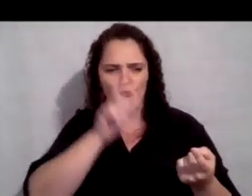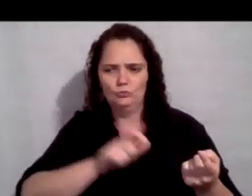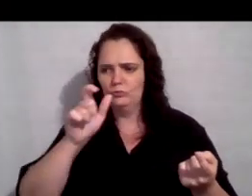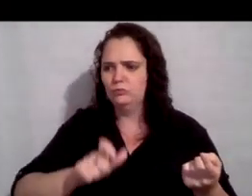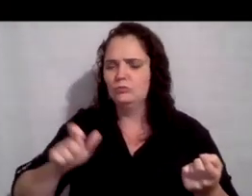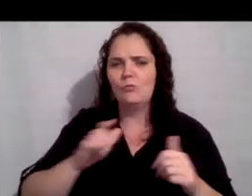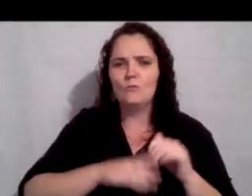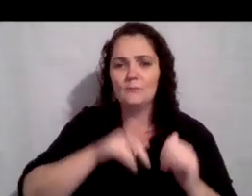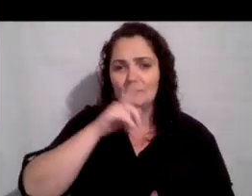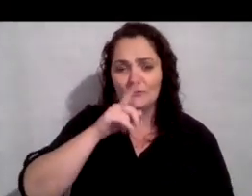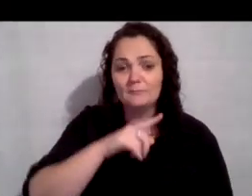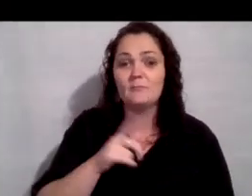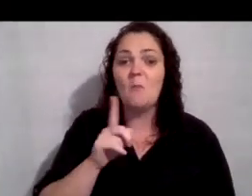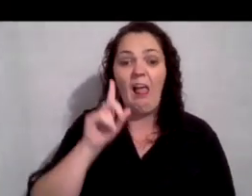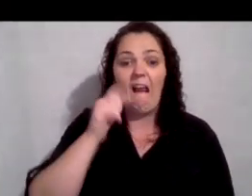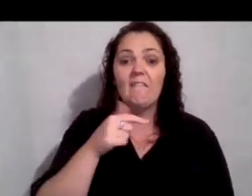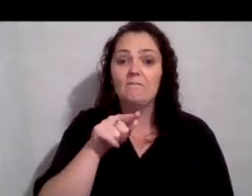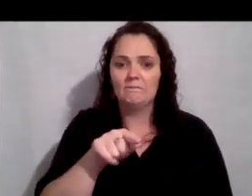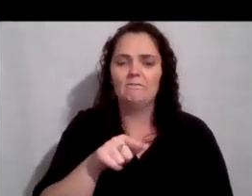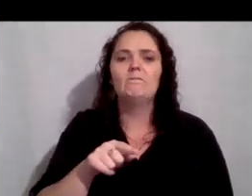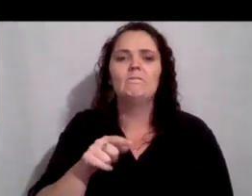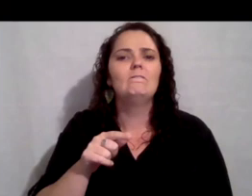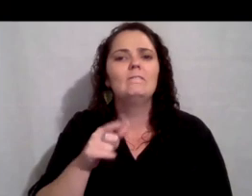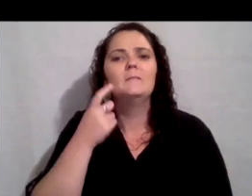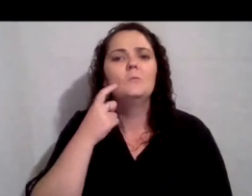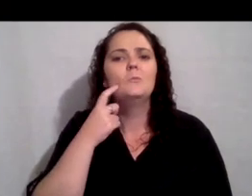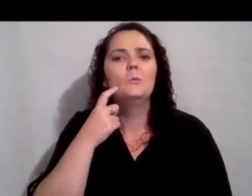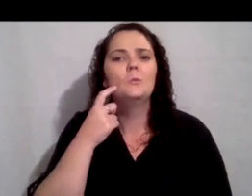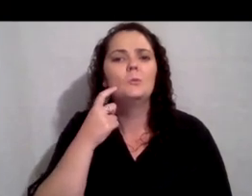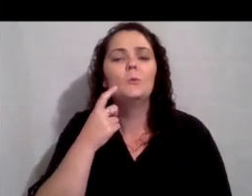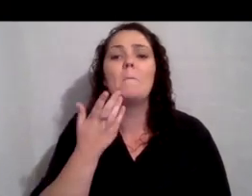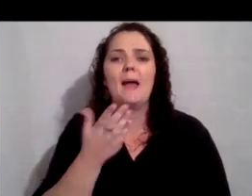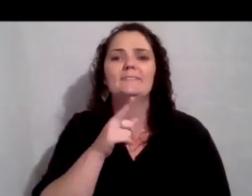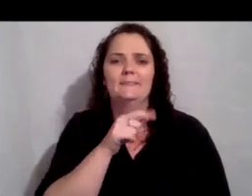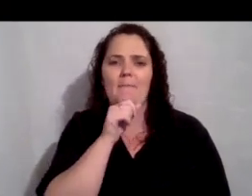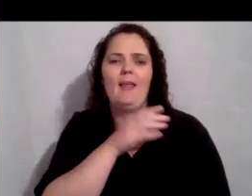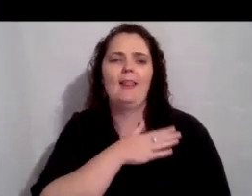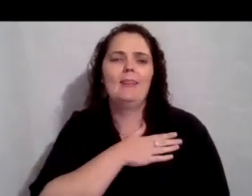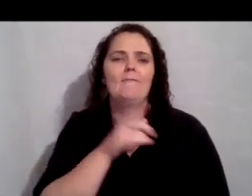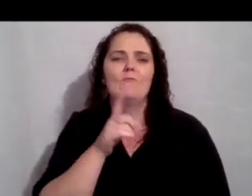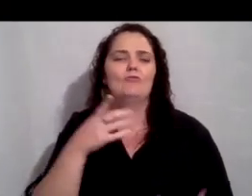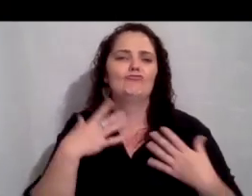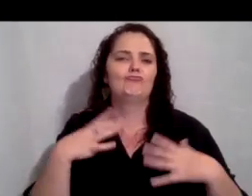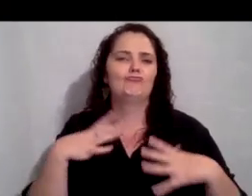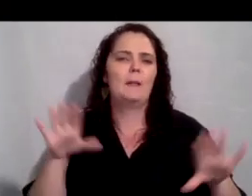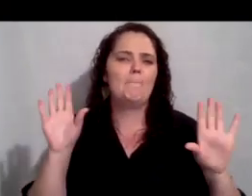And this is a beautiful little drawing and what I love about this drawing, he also was very at home in the cabaret and did lots of costumed figures.